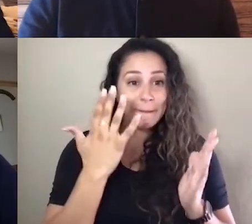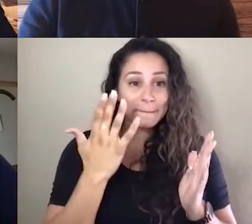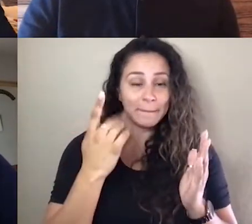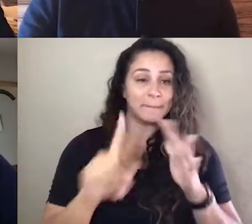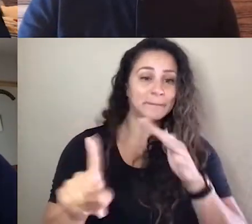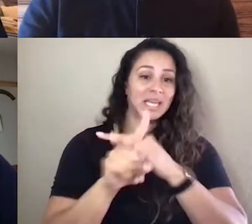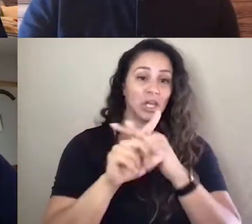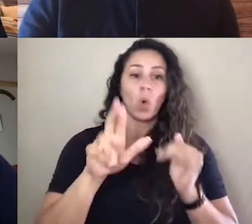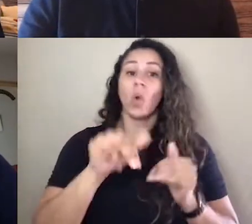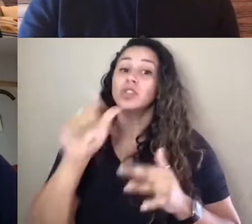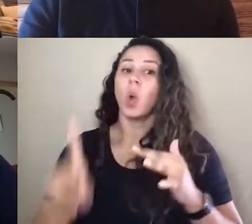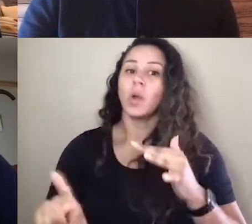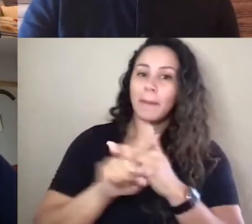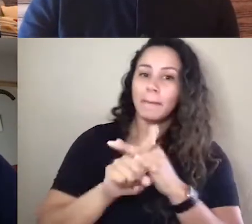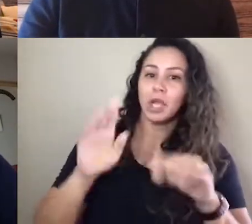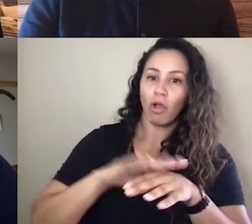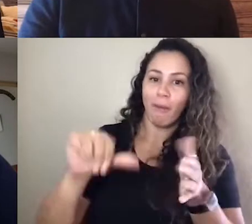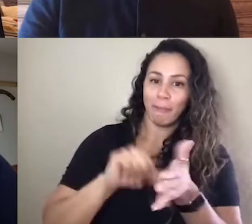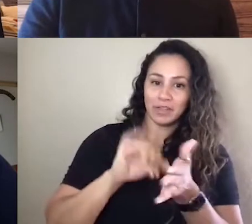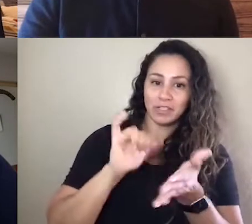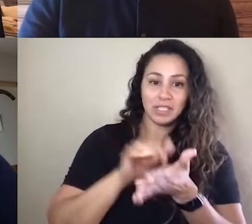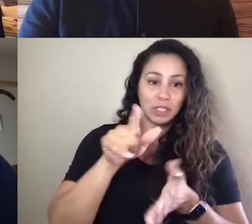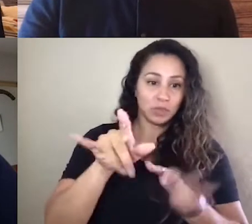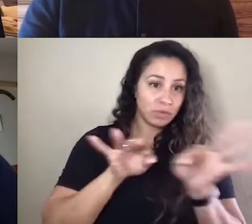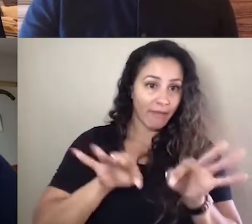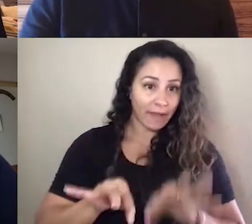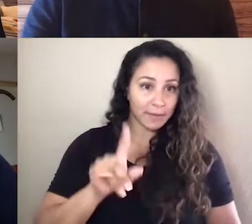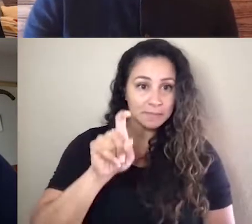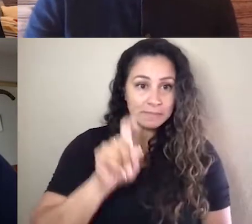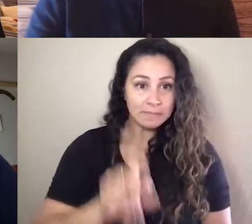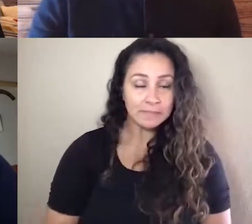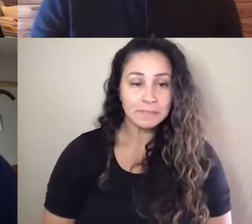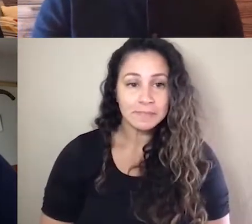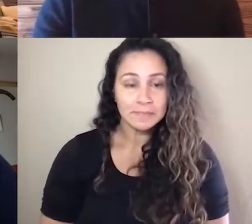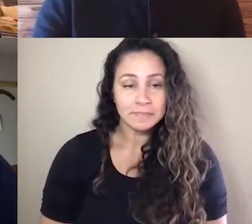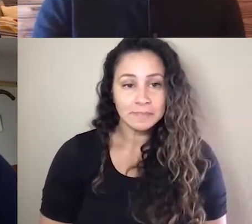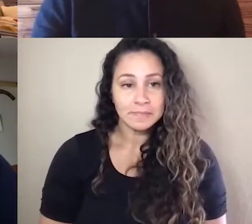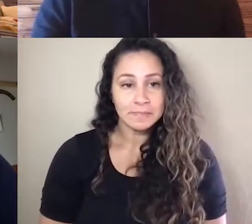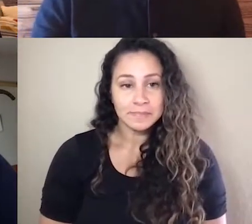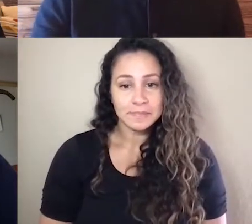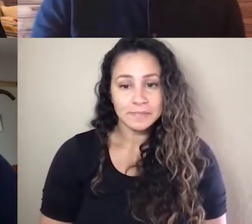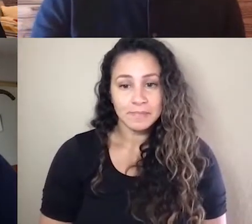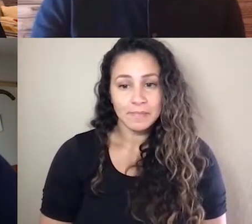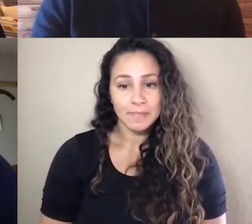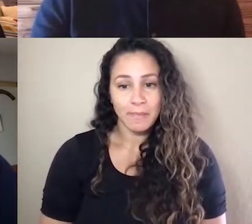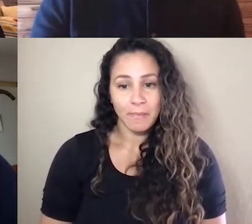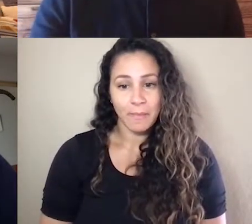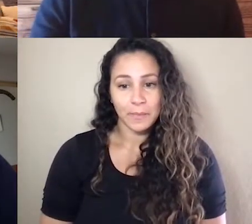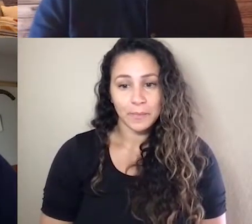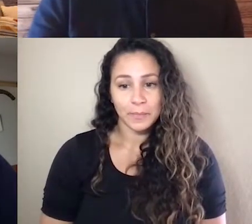APPEAR OR DON'T APPEAR ON PAGES THAT YOU DEFINE? I'LL TAKE IT.